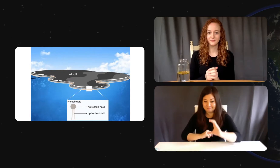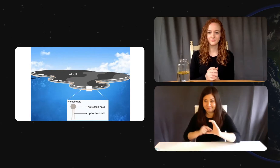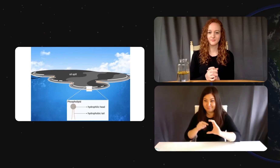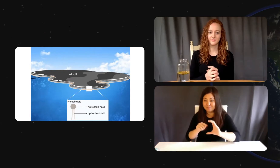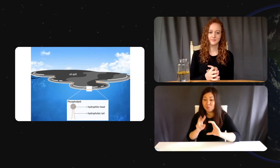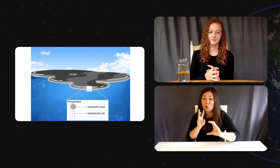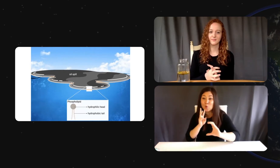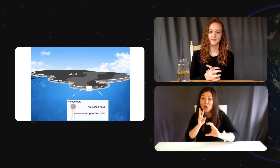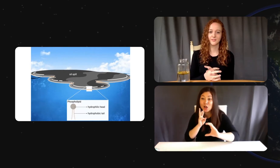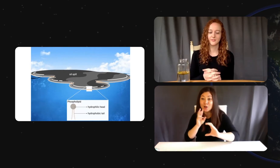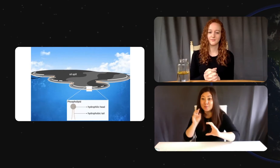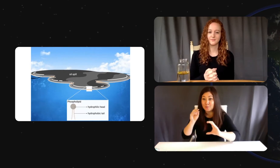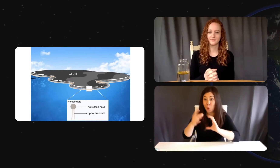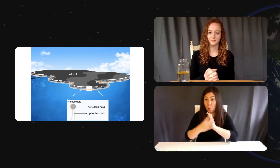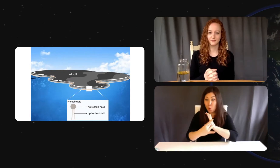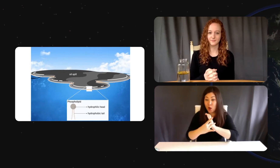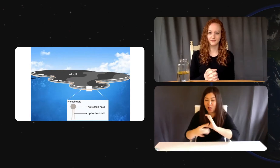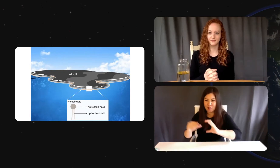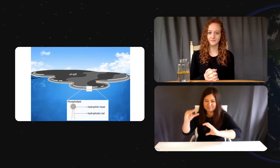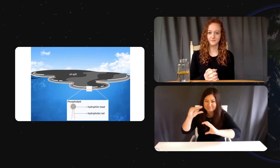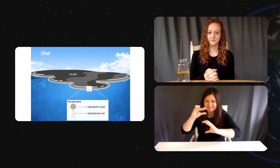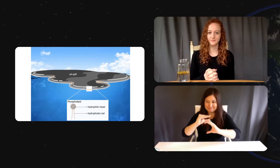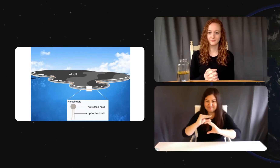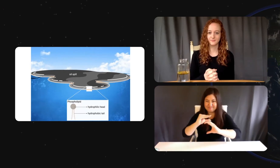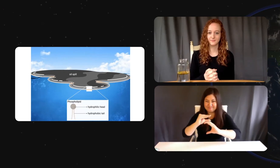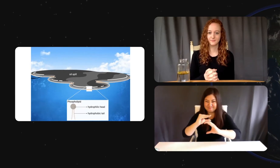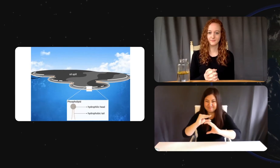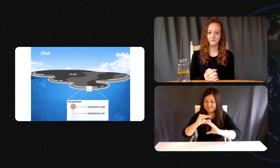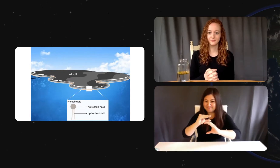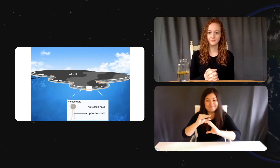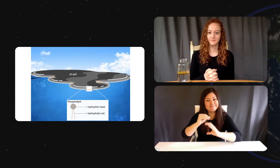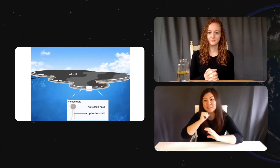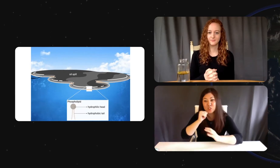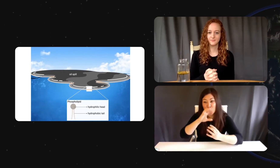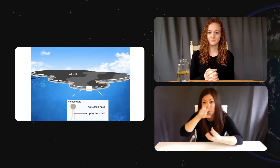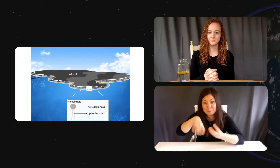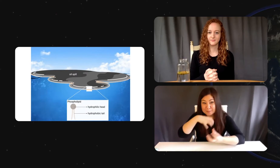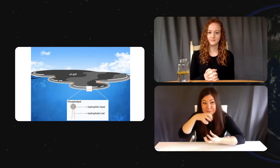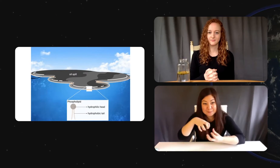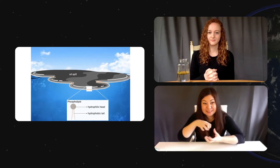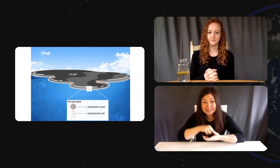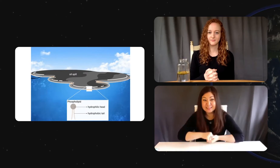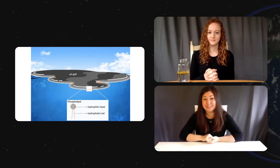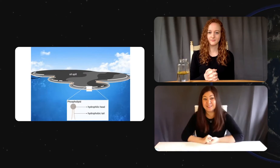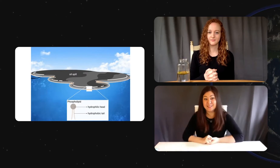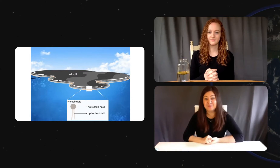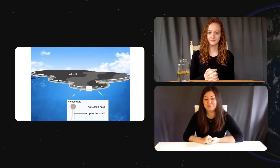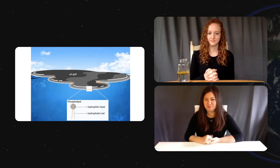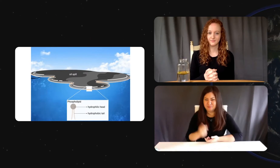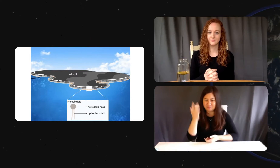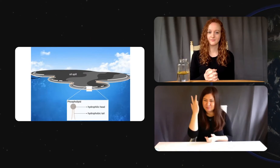The water in the bottom, the oil floating right on top. Why don't oil and water mix?